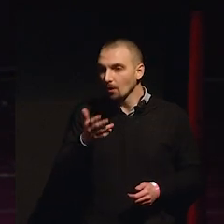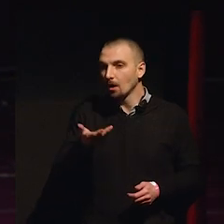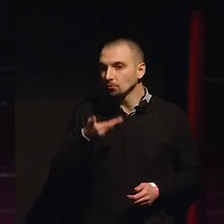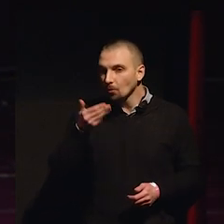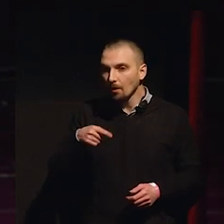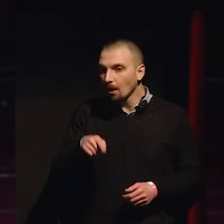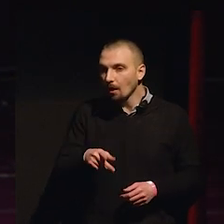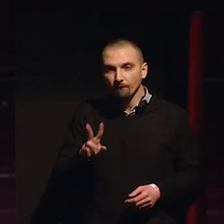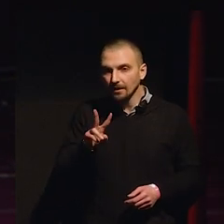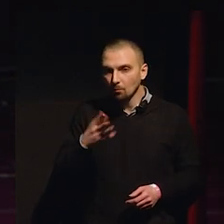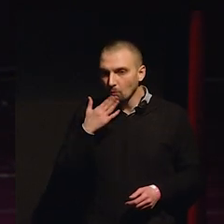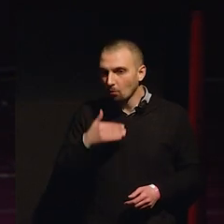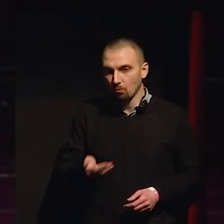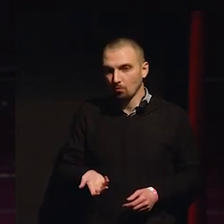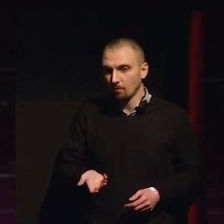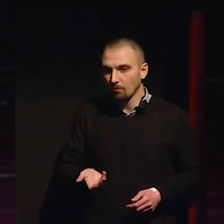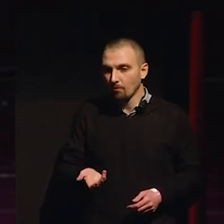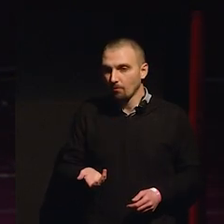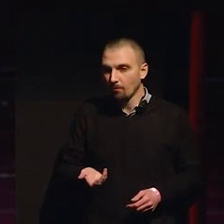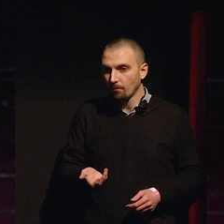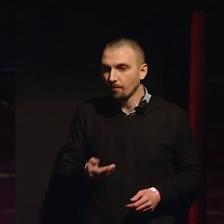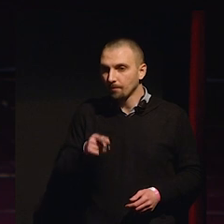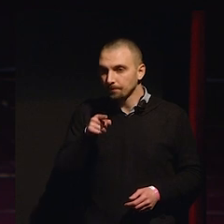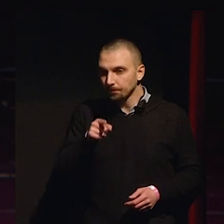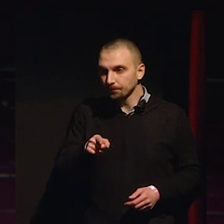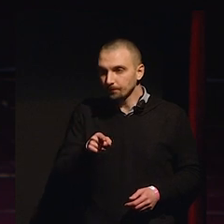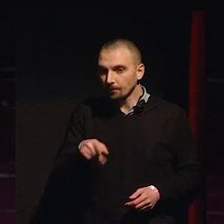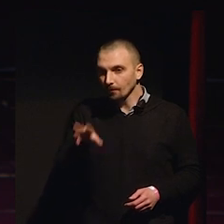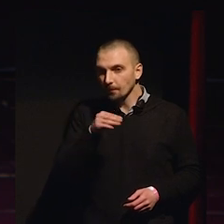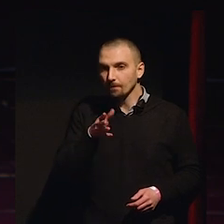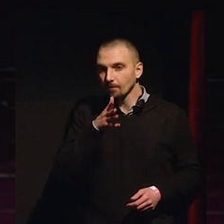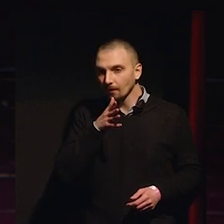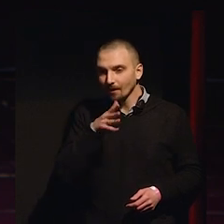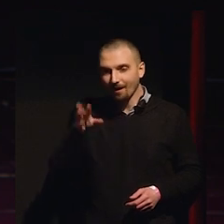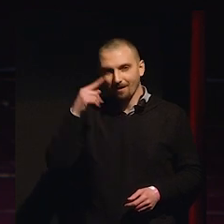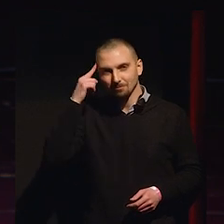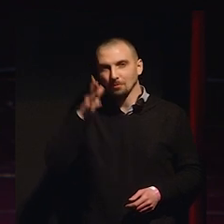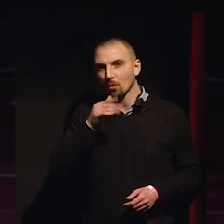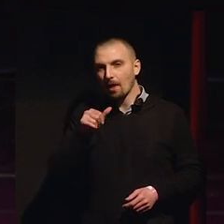I’m telling you something very contrary to what you know,